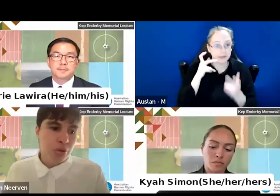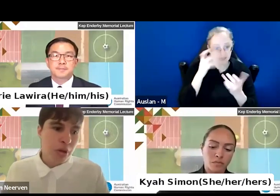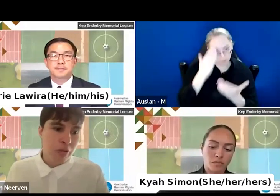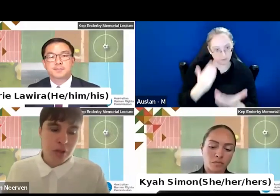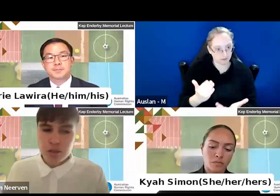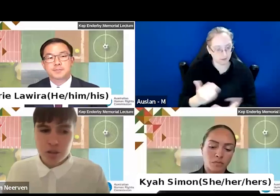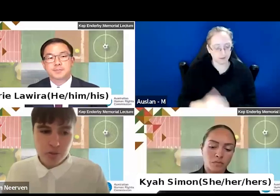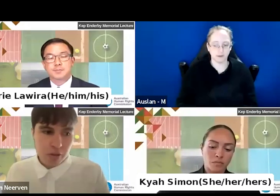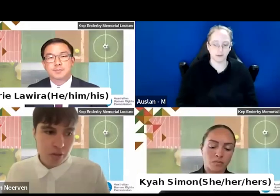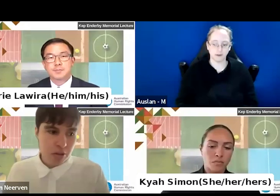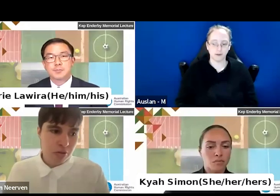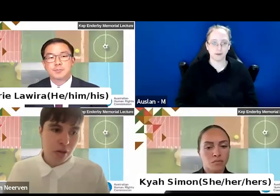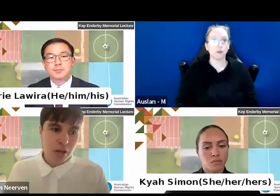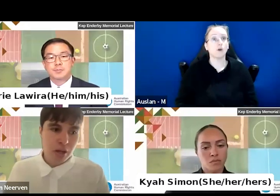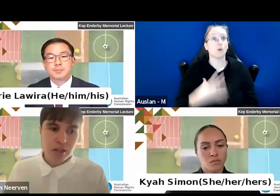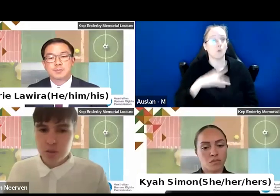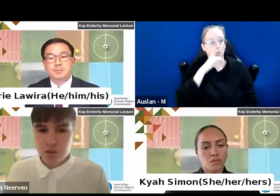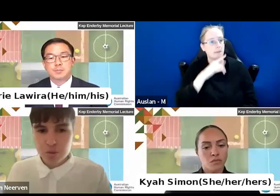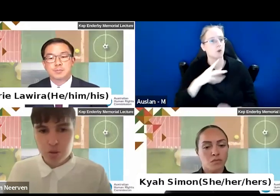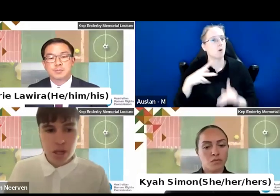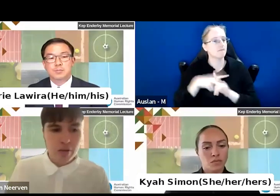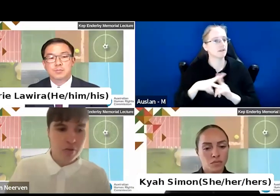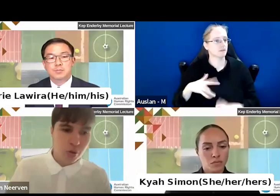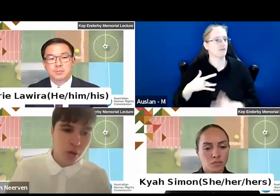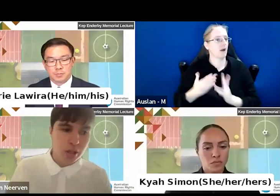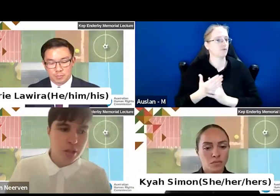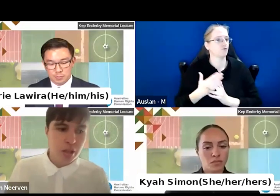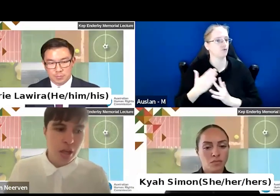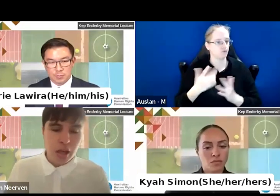who are victims, survivors of racism in sport to have a voice